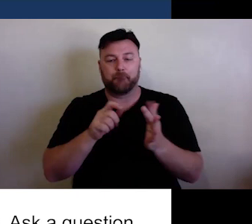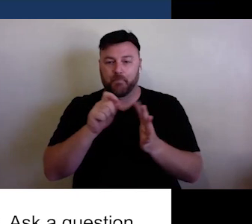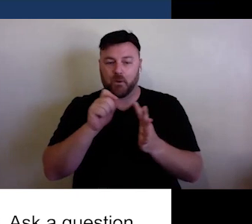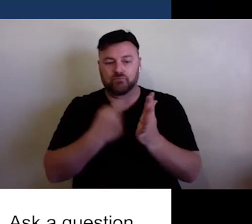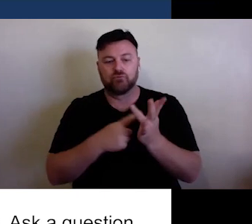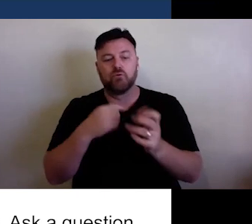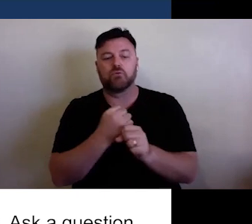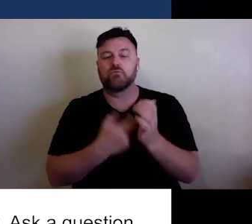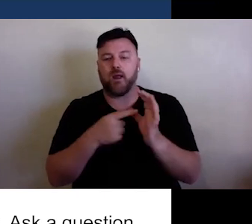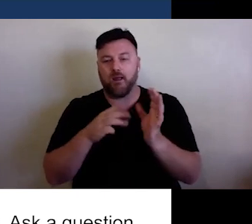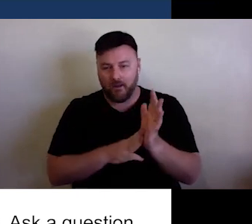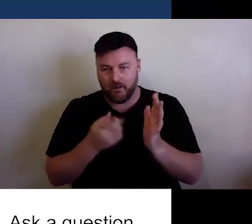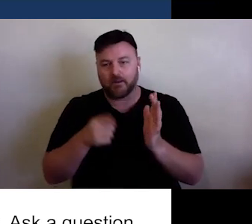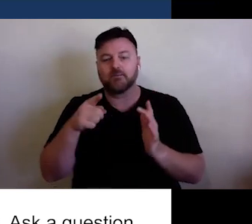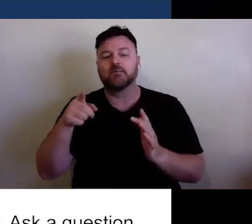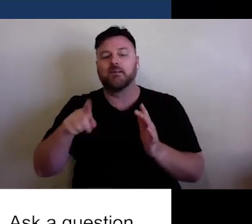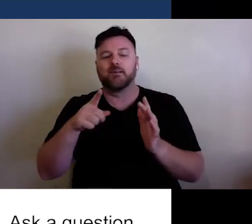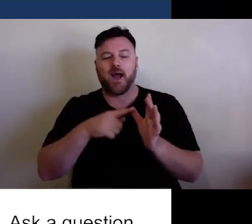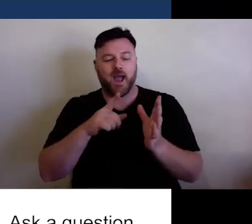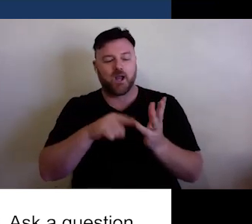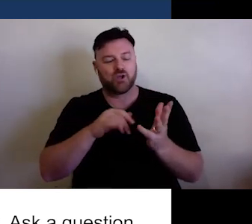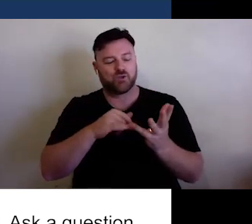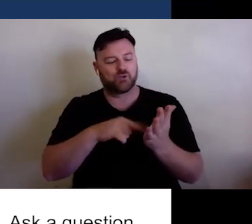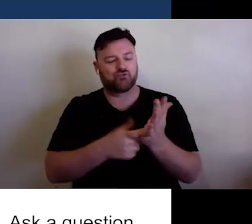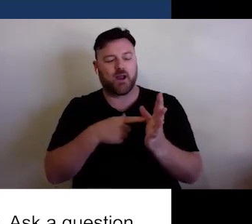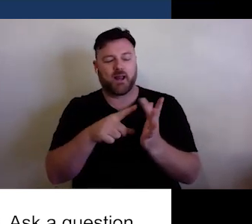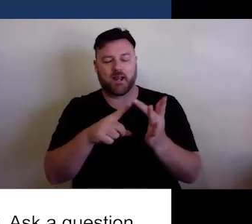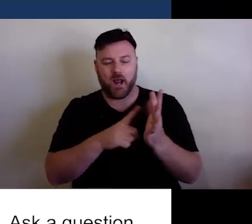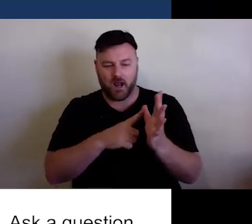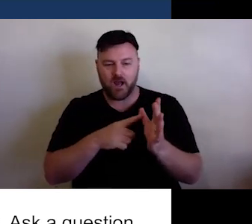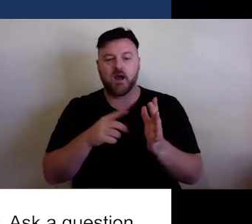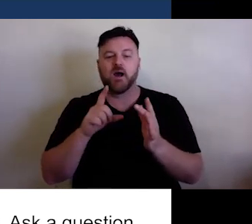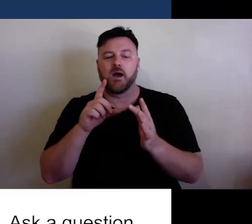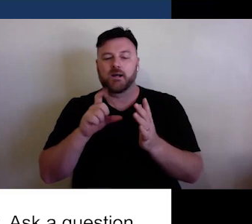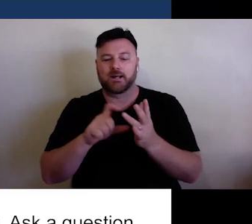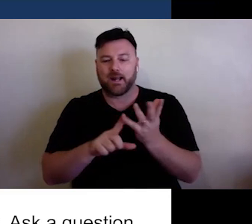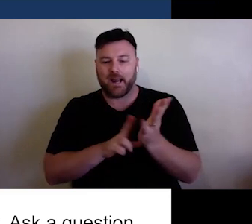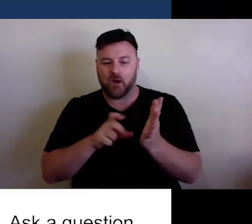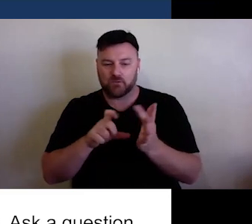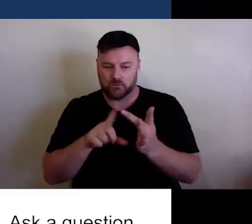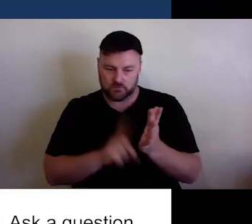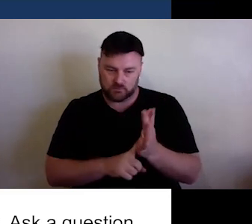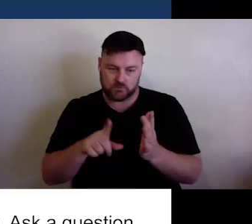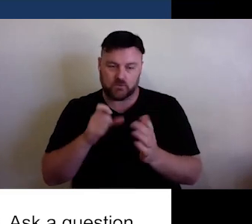webinar will be available after the session and we'll send it to everyone who is registered for today's session. It will be